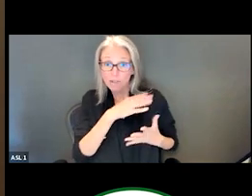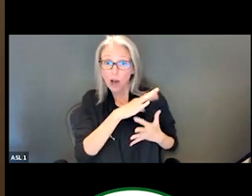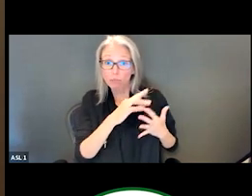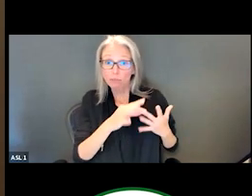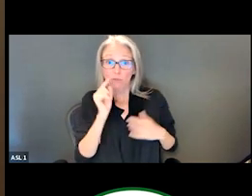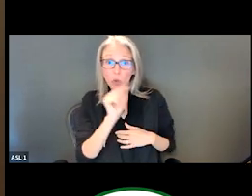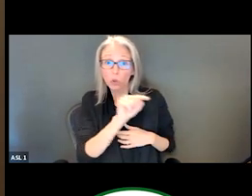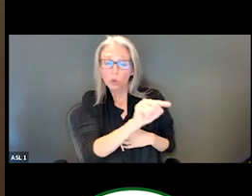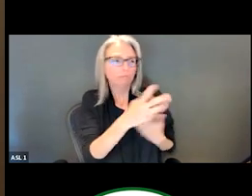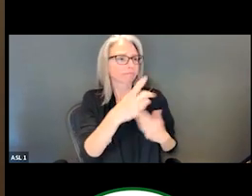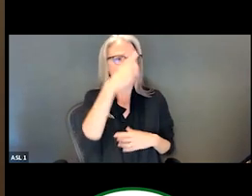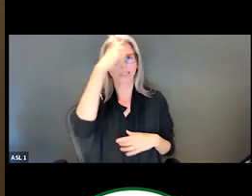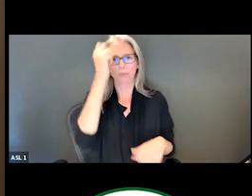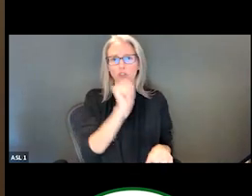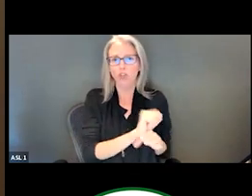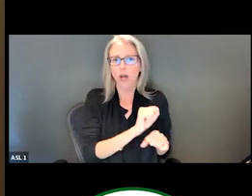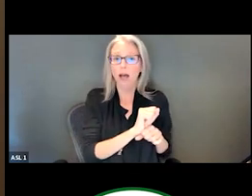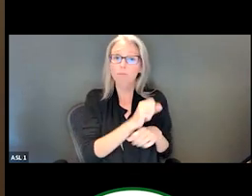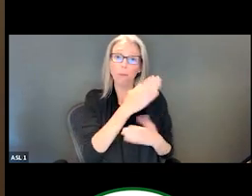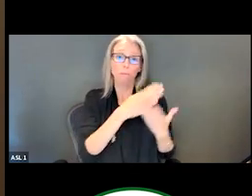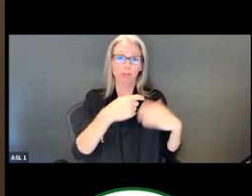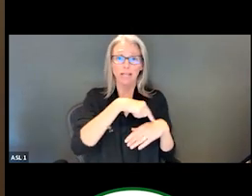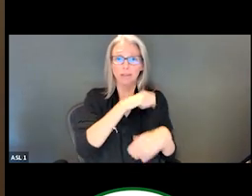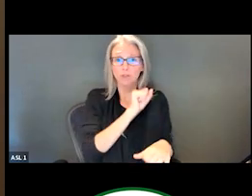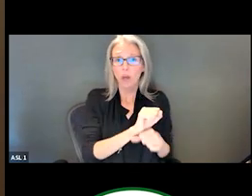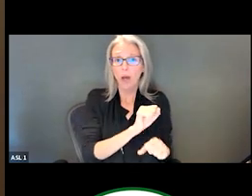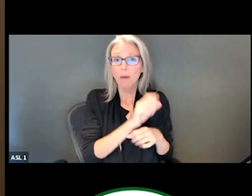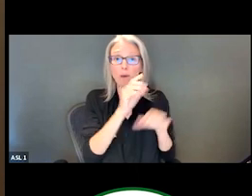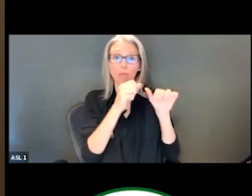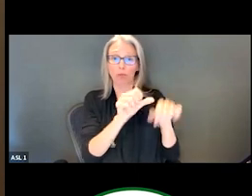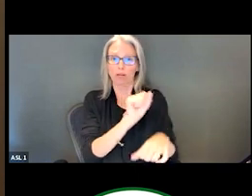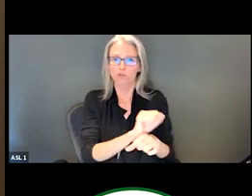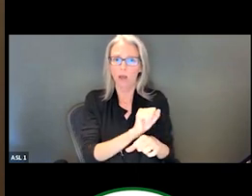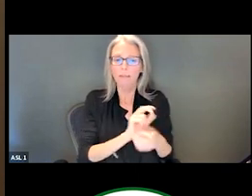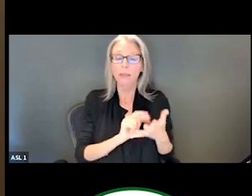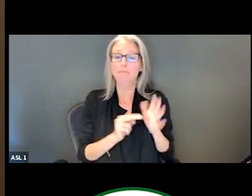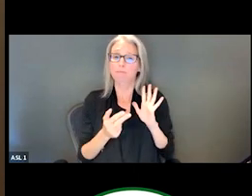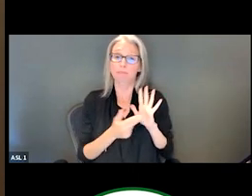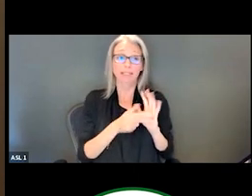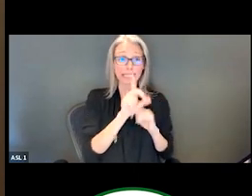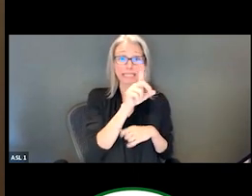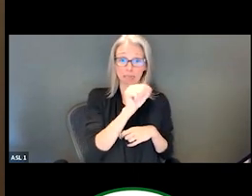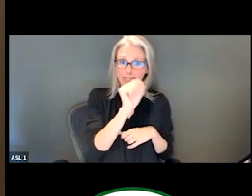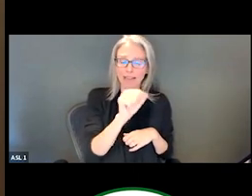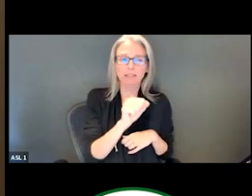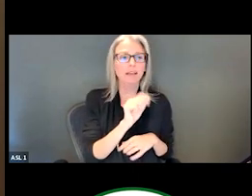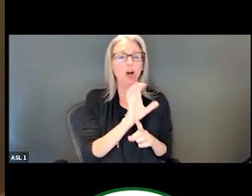park for the summer is an option and to having to you know being able to move all the way